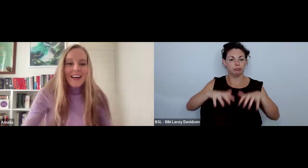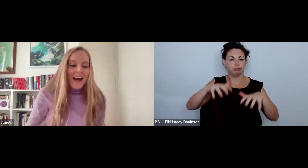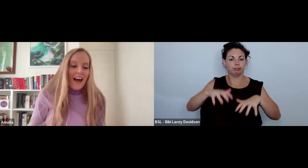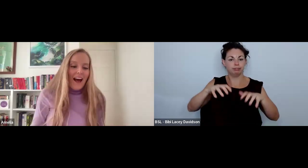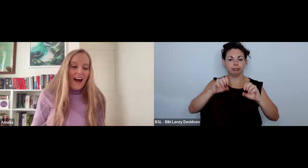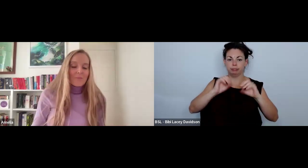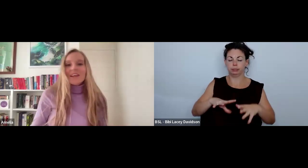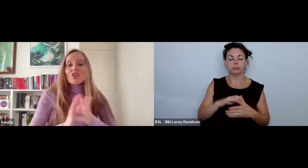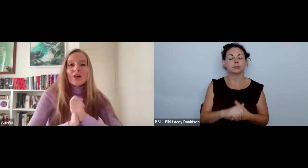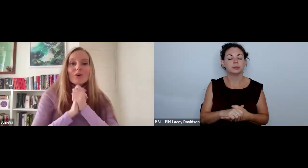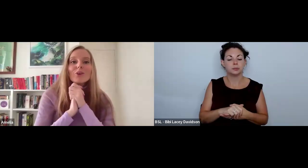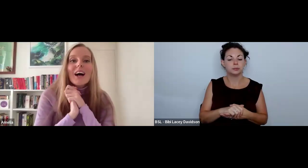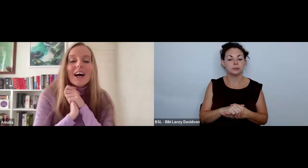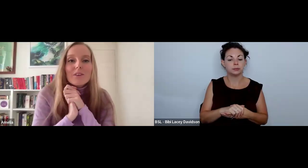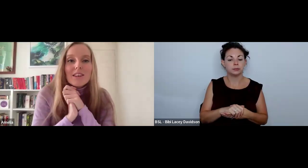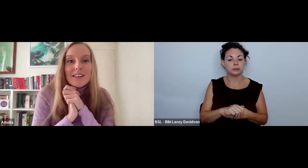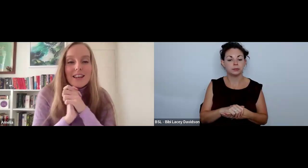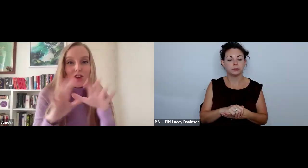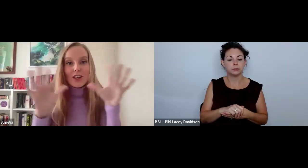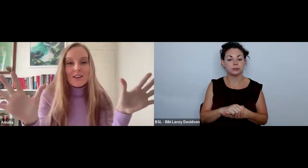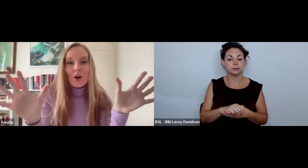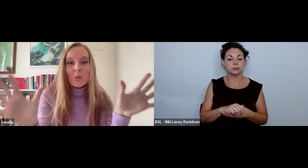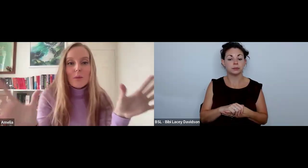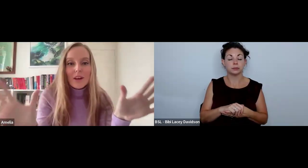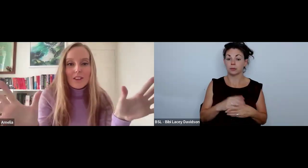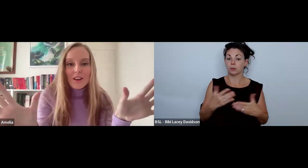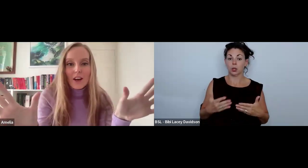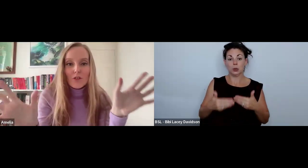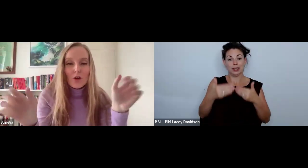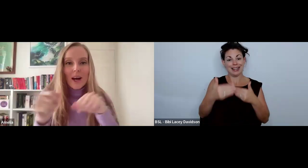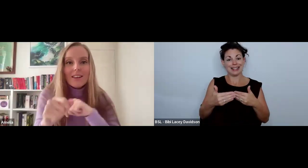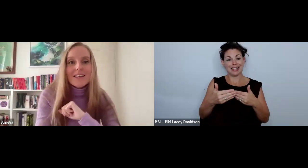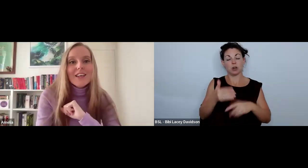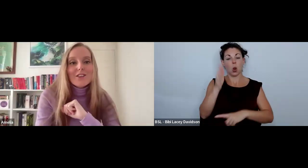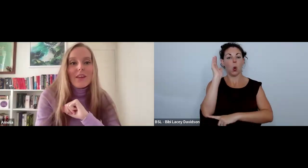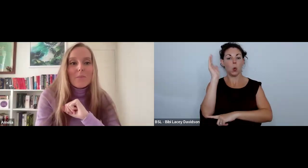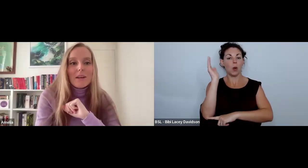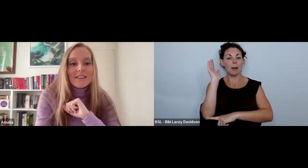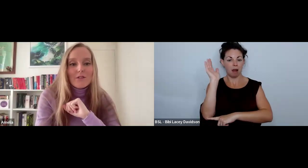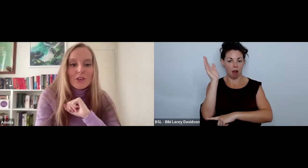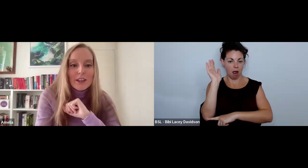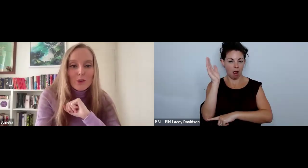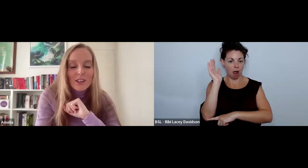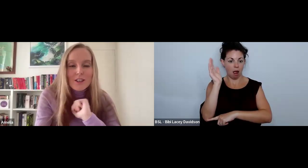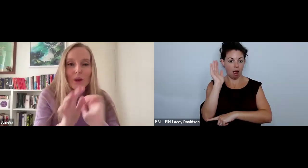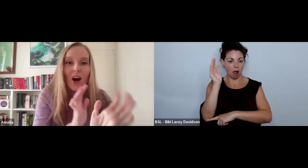so you can relax, and you can get yourself comfortable and hopefully you'll, you'll enjoy